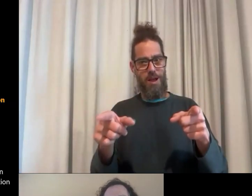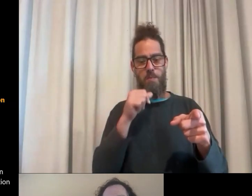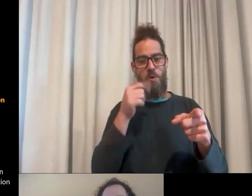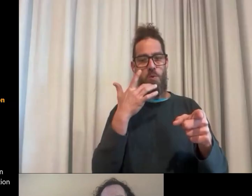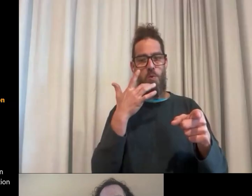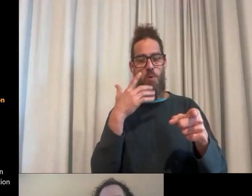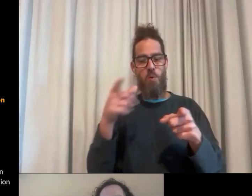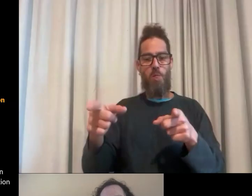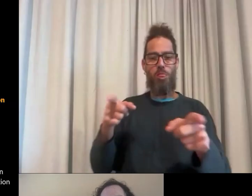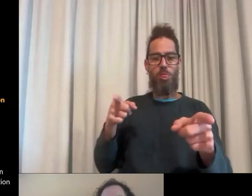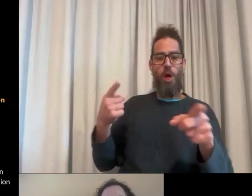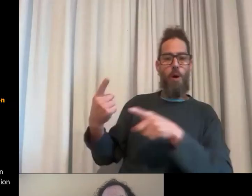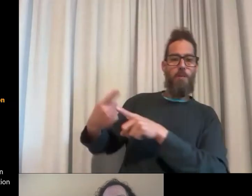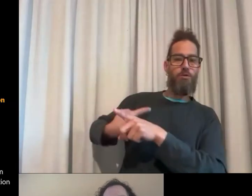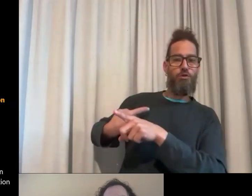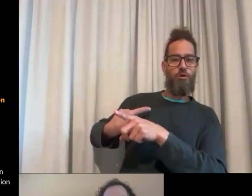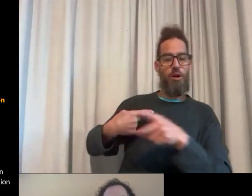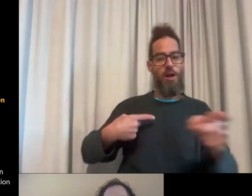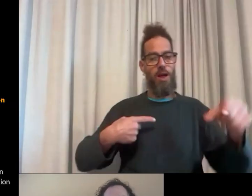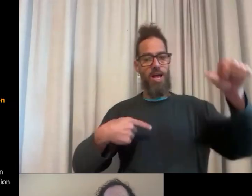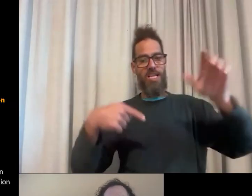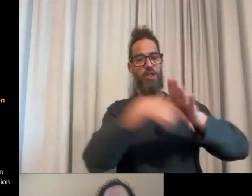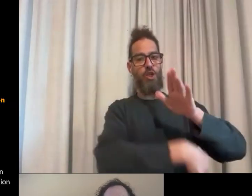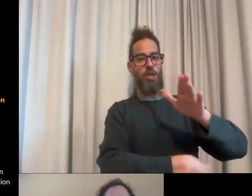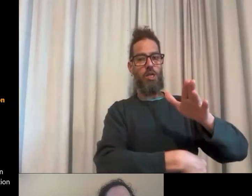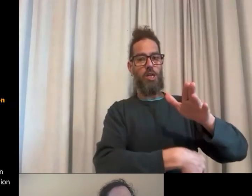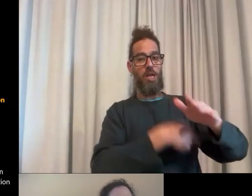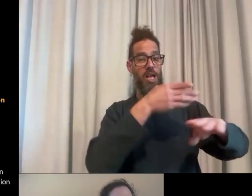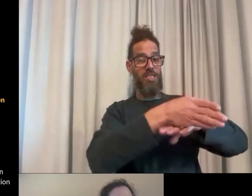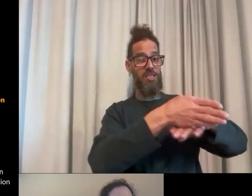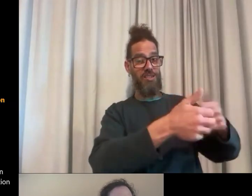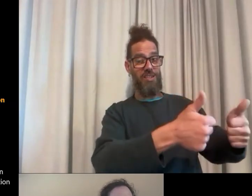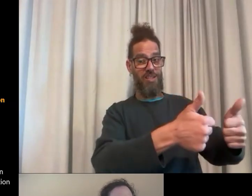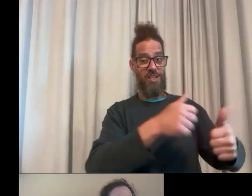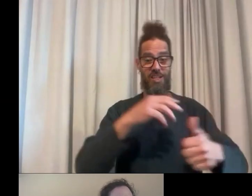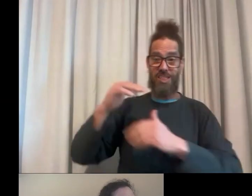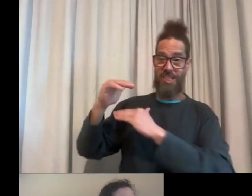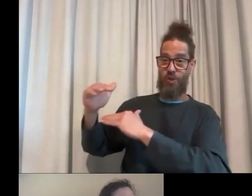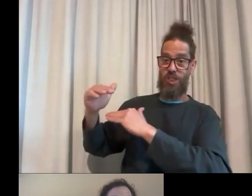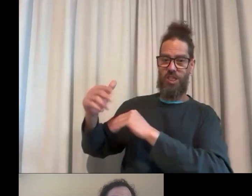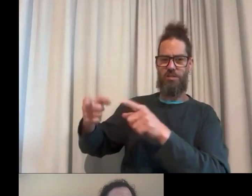to not have to fall short on either side. But I'm really glad.